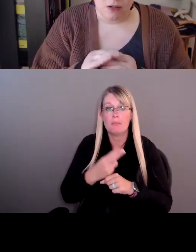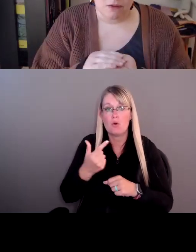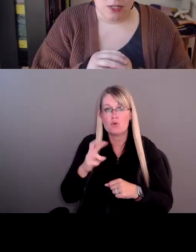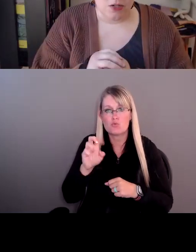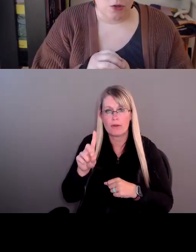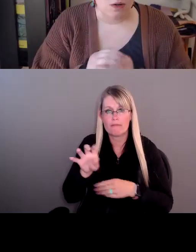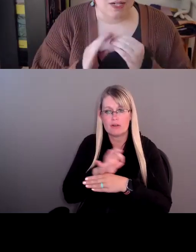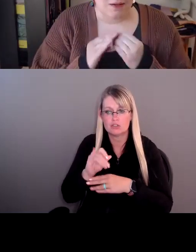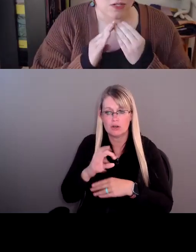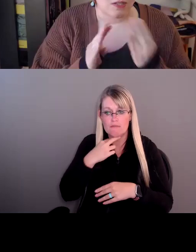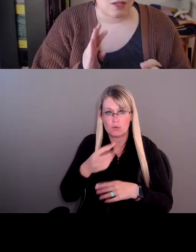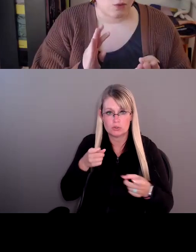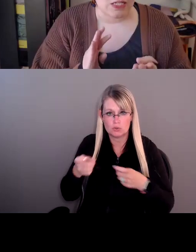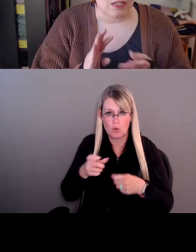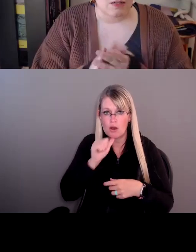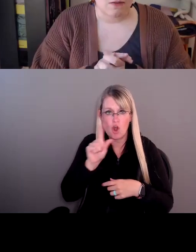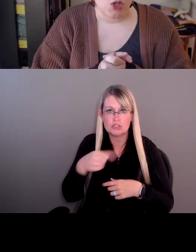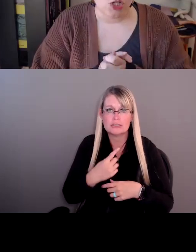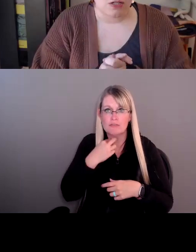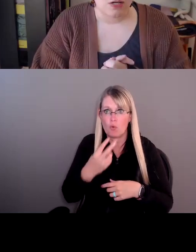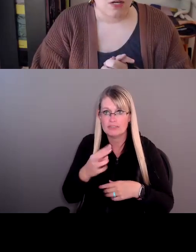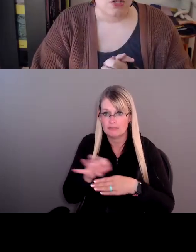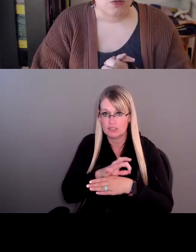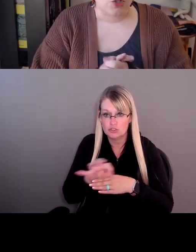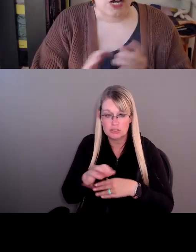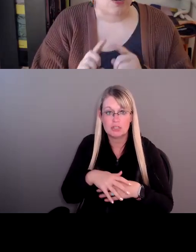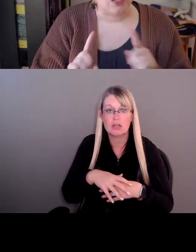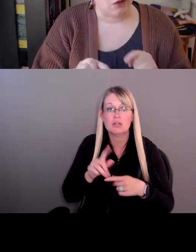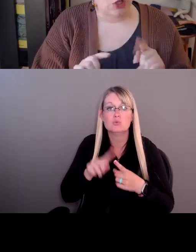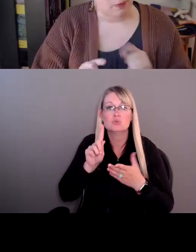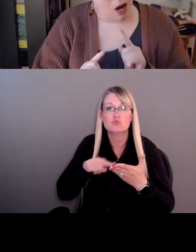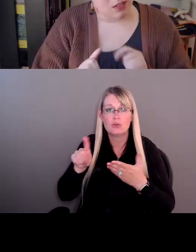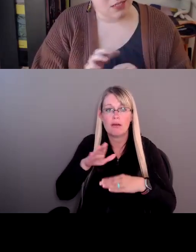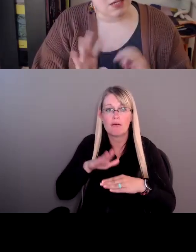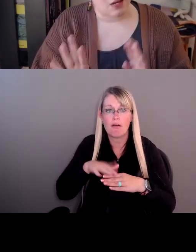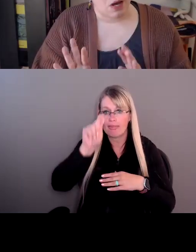of voice control instead of just the function to check on the little checkbox to say are not